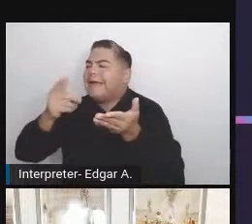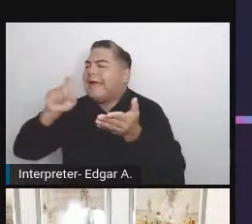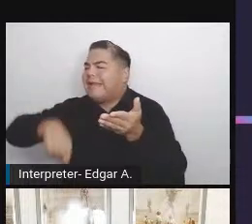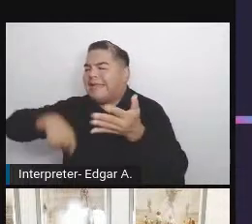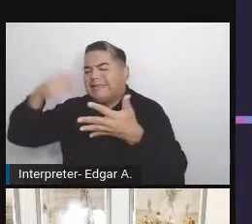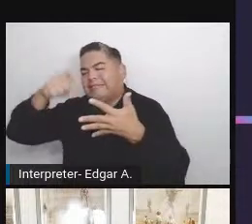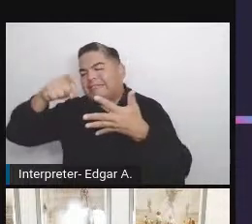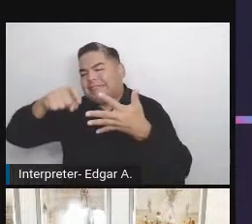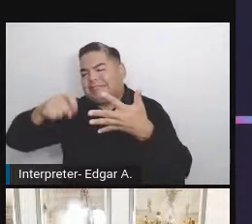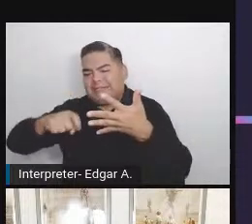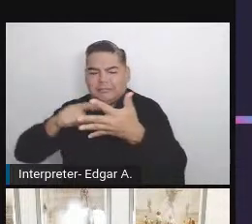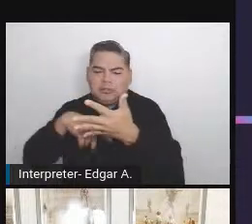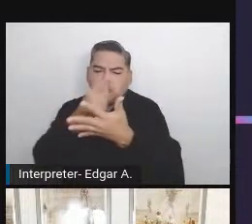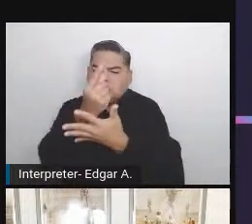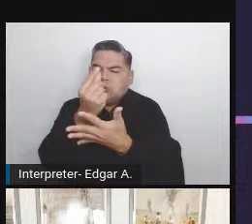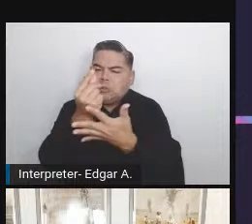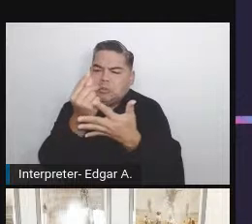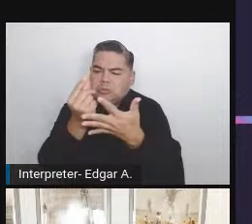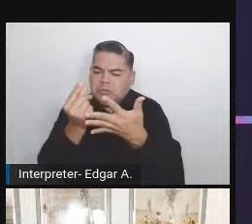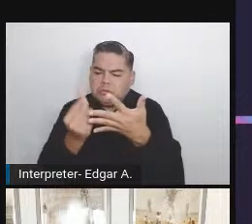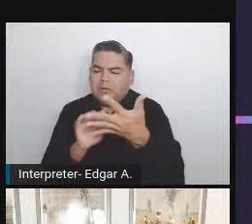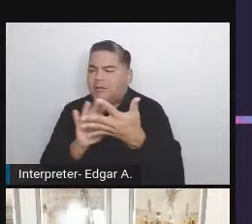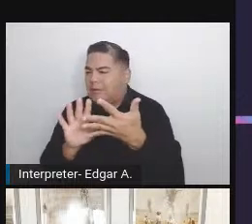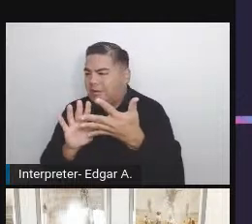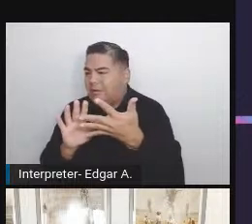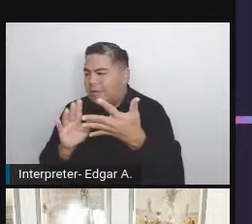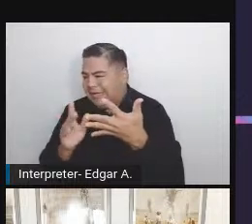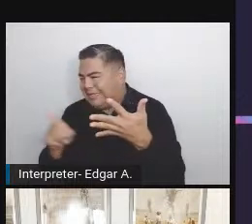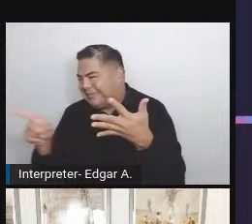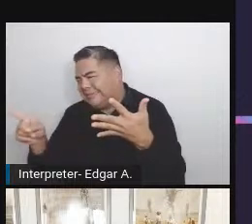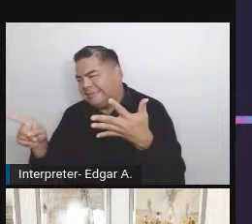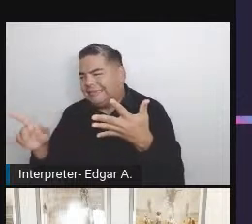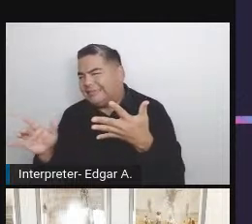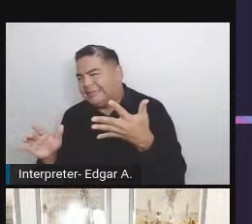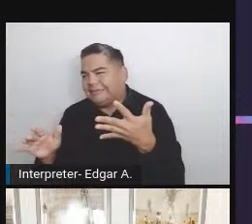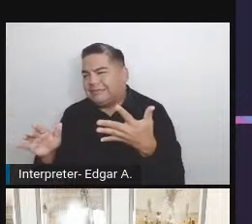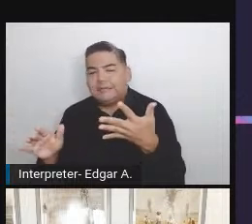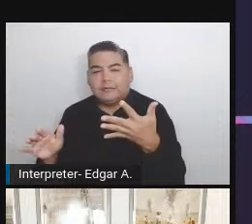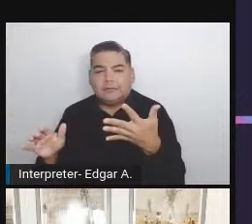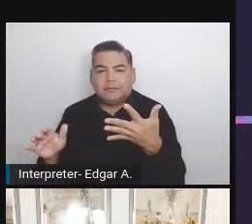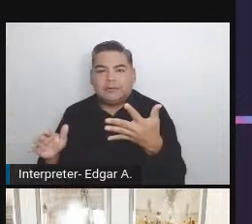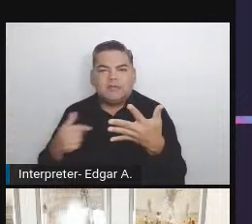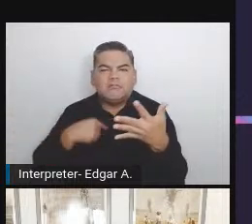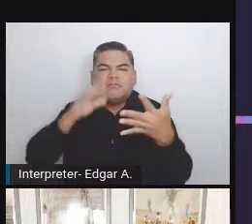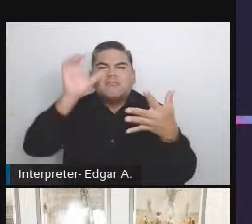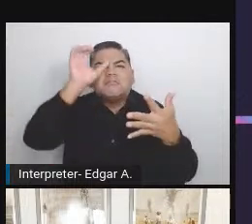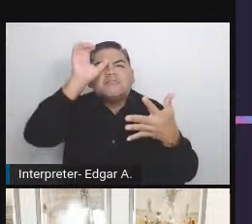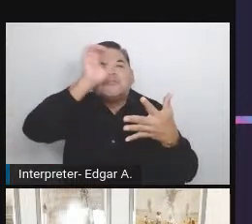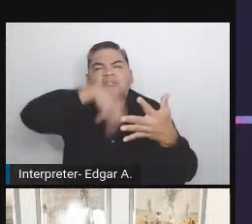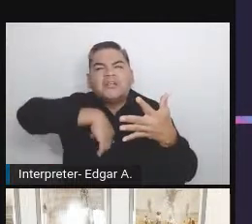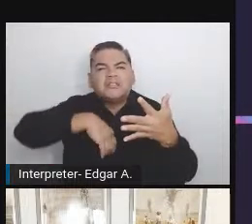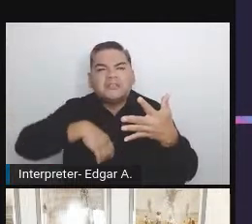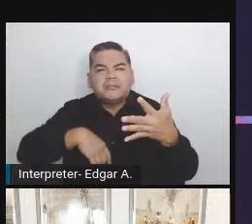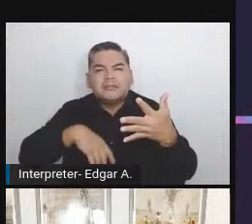Also many agencies and companies will say that we have more important things to do, just kind of a weird argument because we have